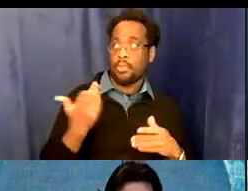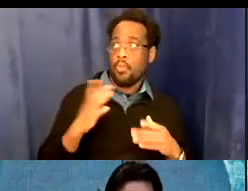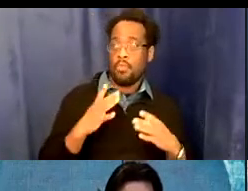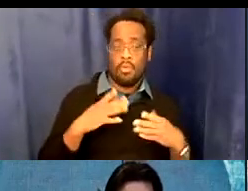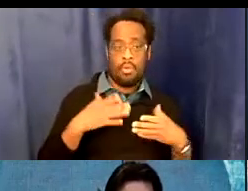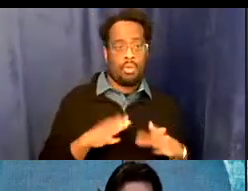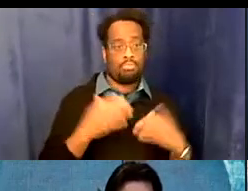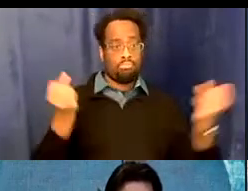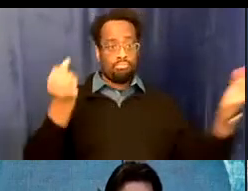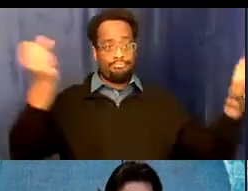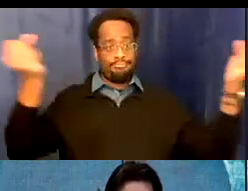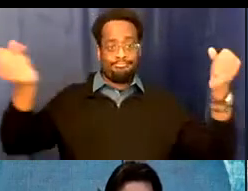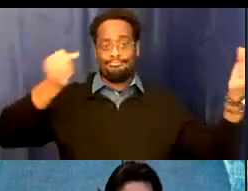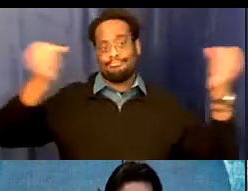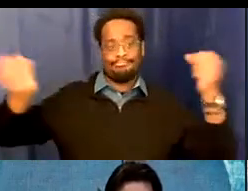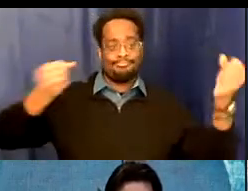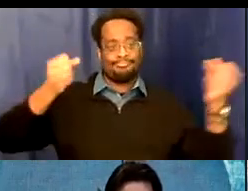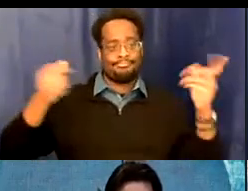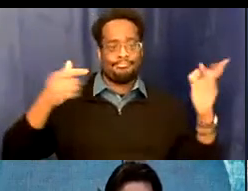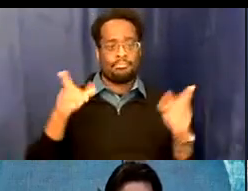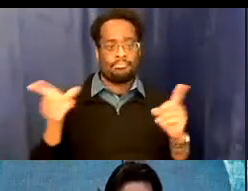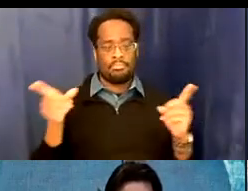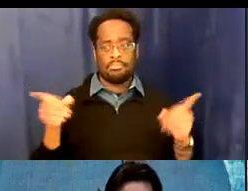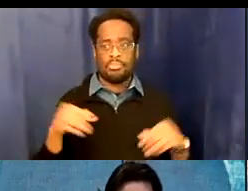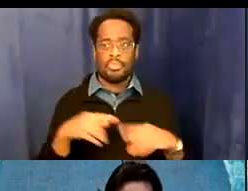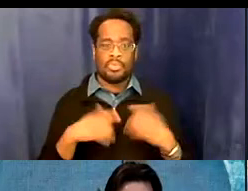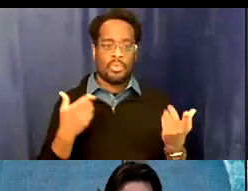it was really fortunate because it really allowed the black deaf students to continue